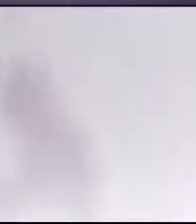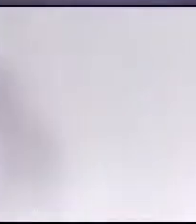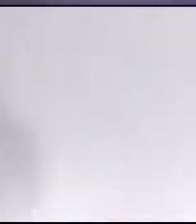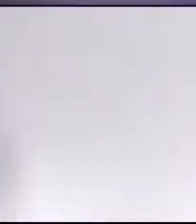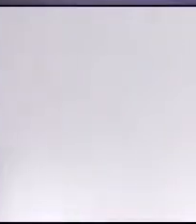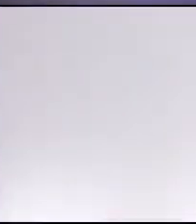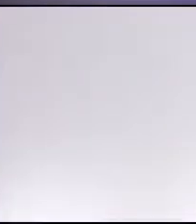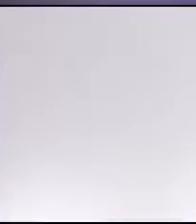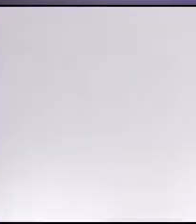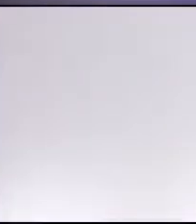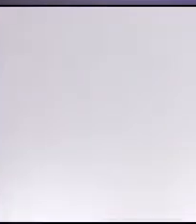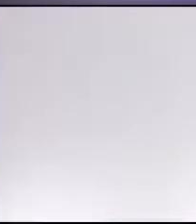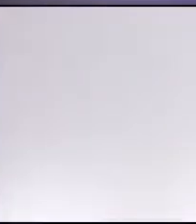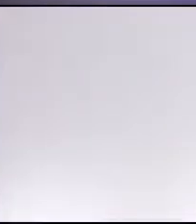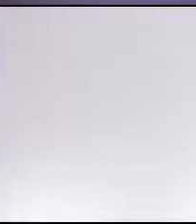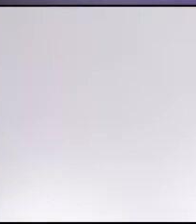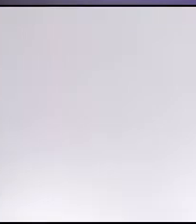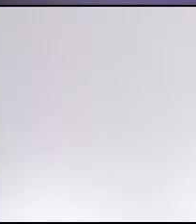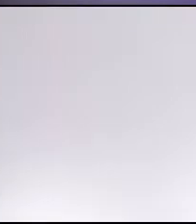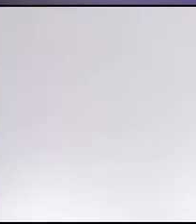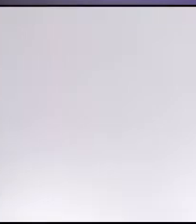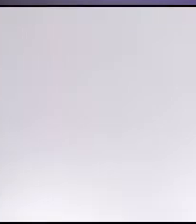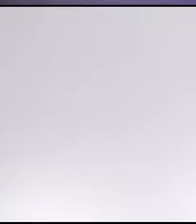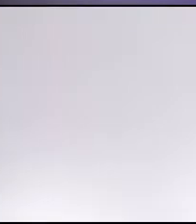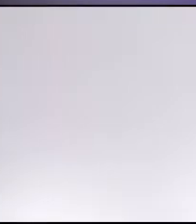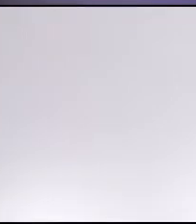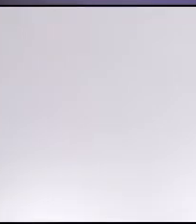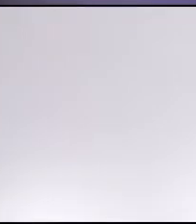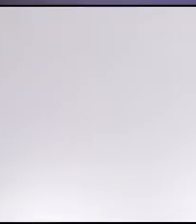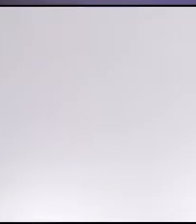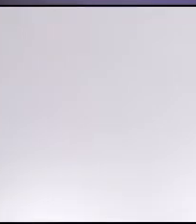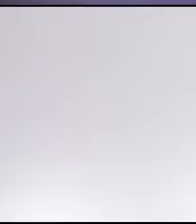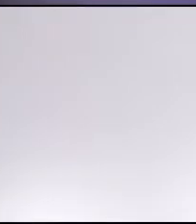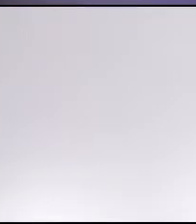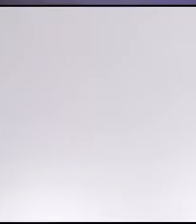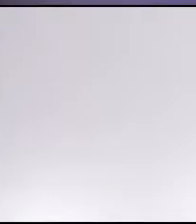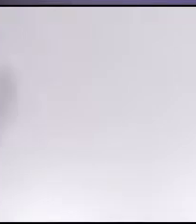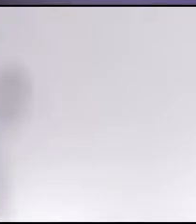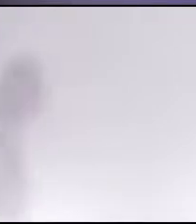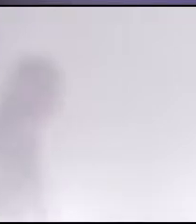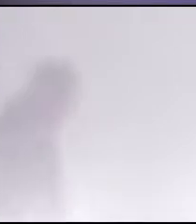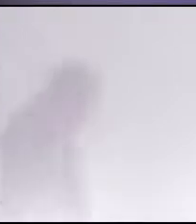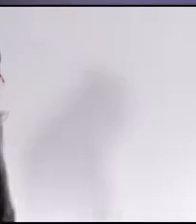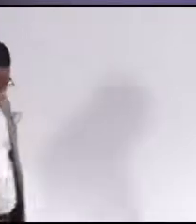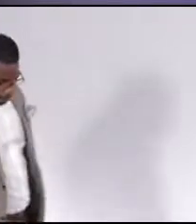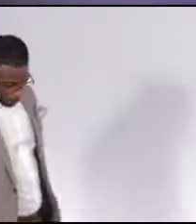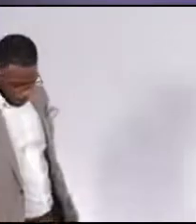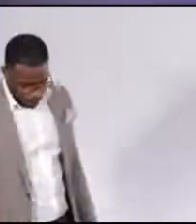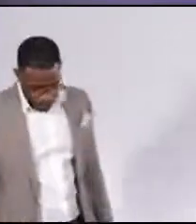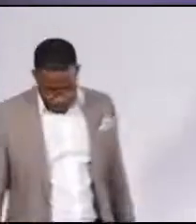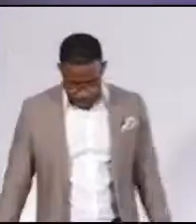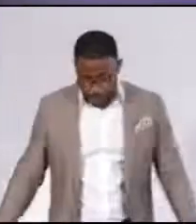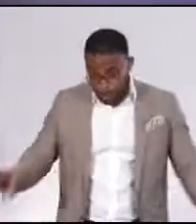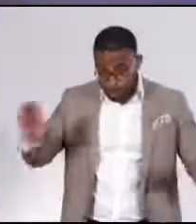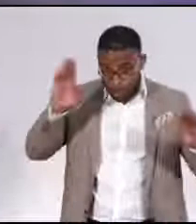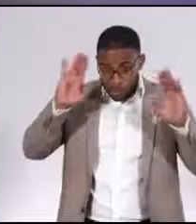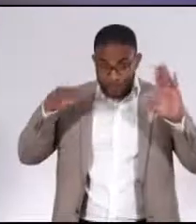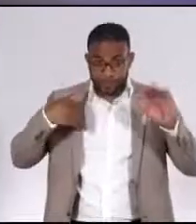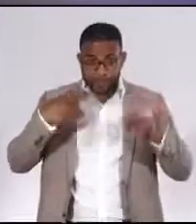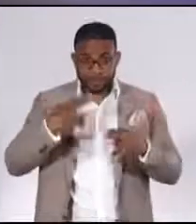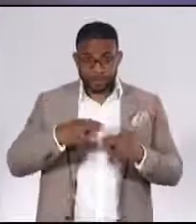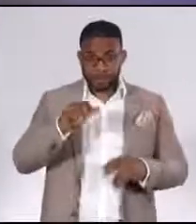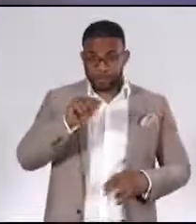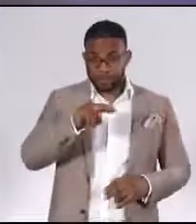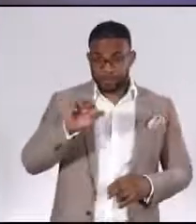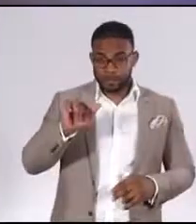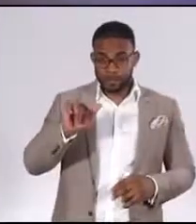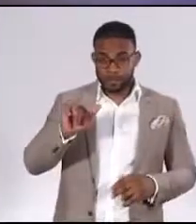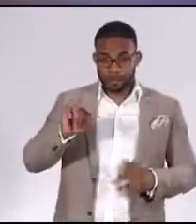Hello, my name is anna westrick. I have genetic progressive hearing loss in both ears and started wearing hearing aids at the age of 43.